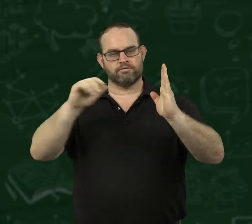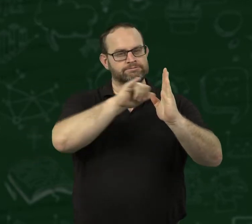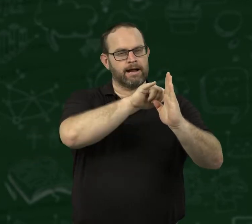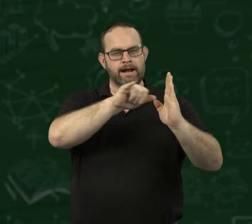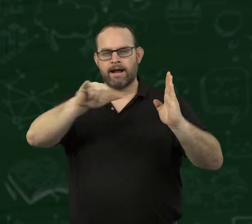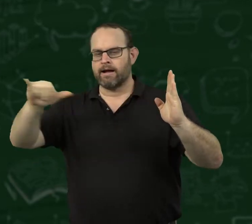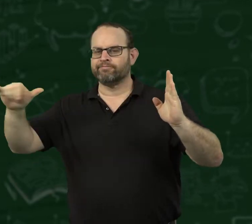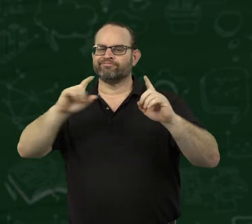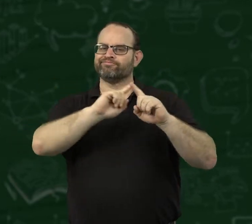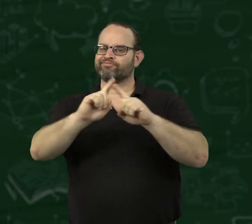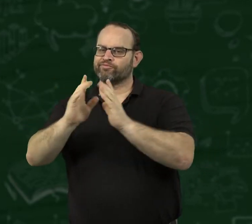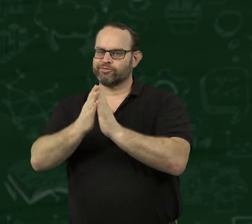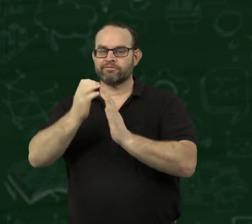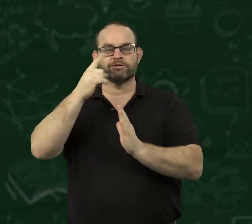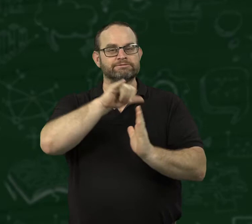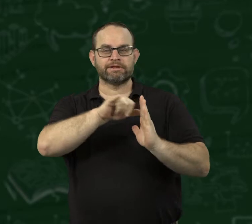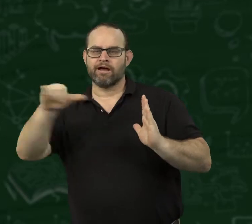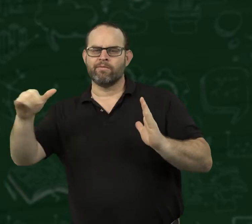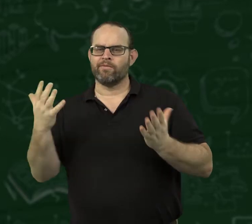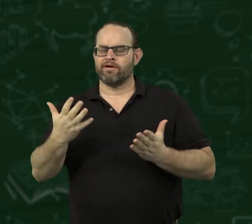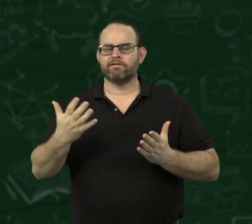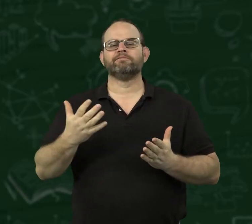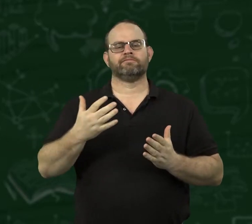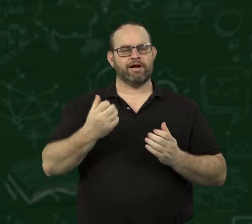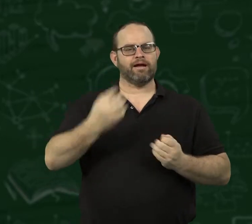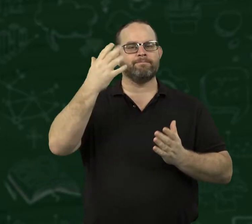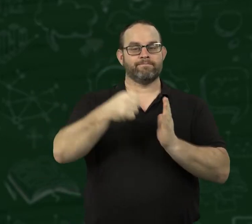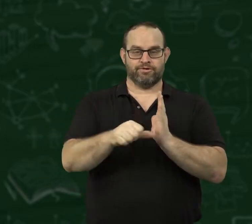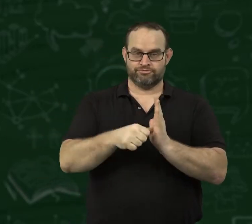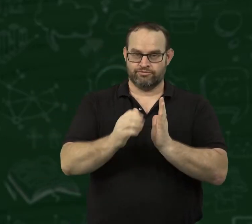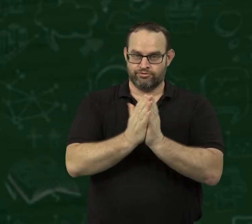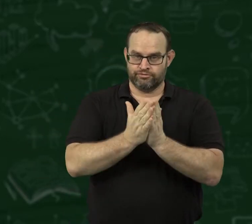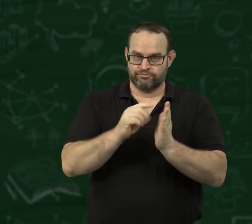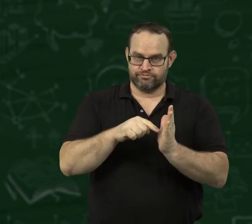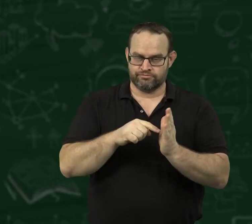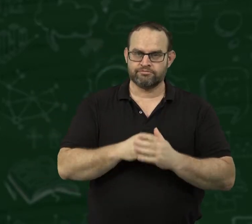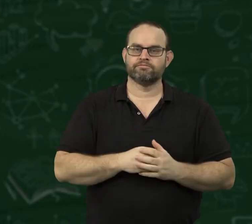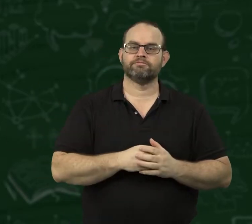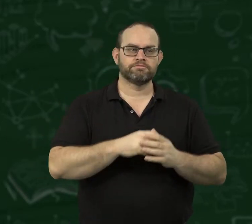These books are all different, but they do have one thing in common, number of pages.